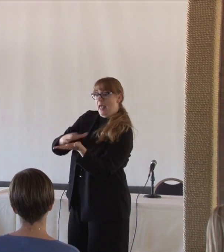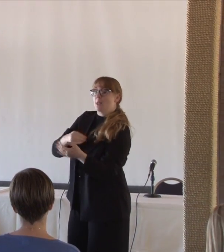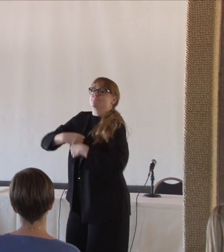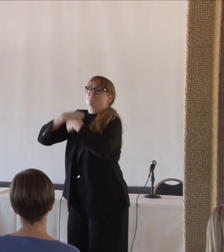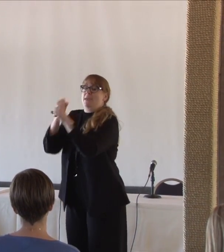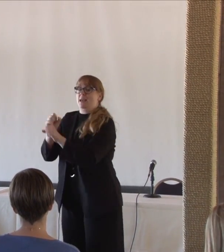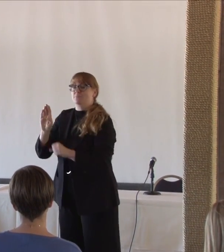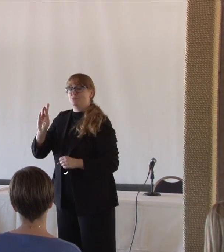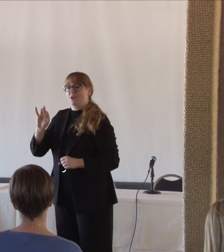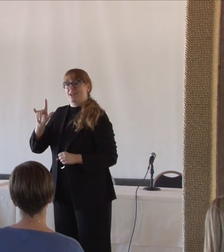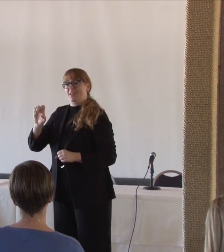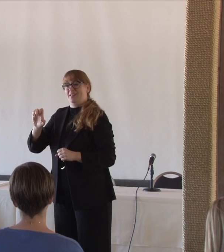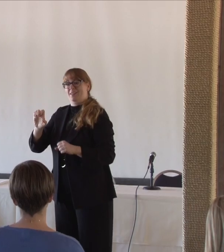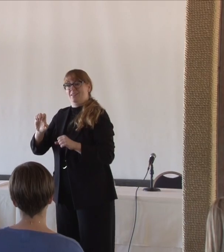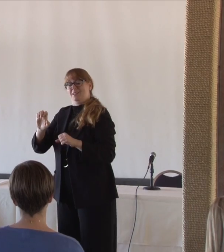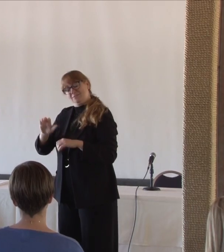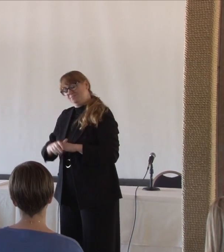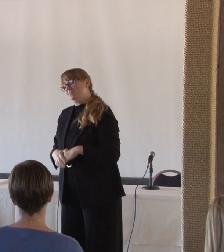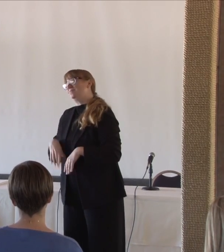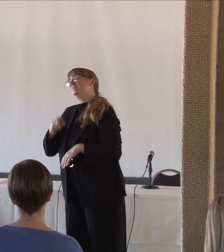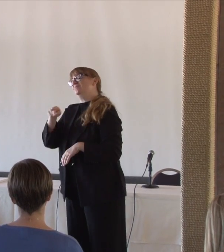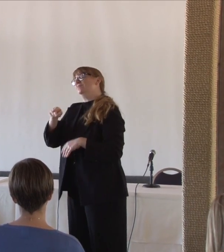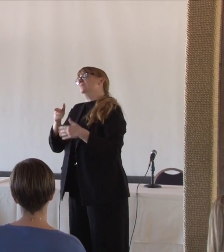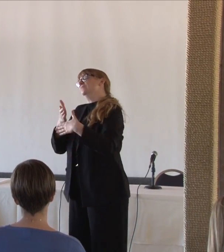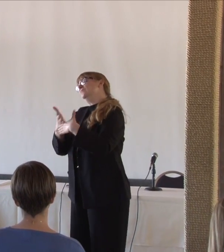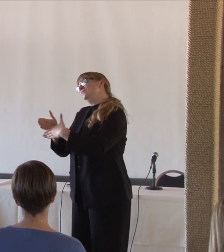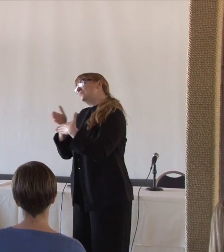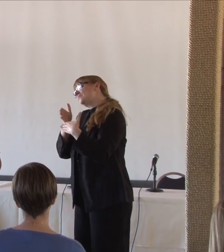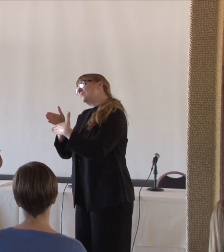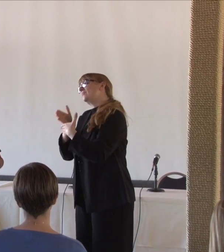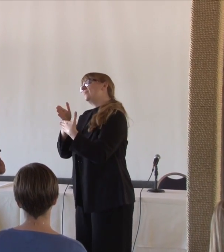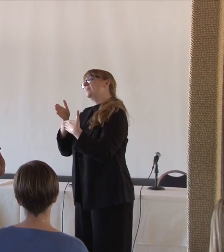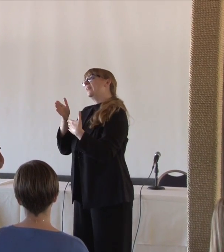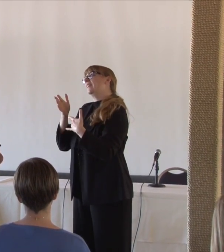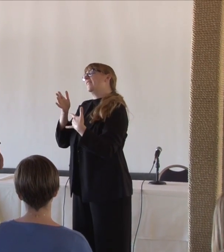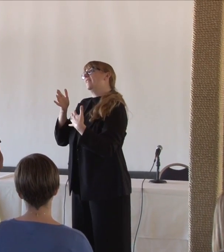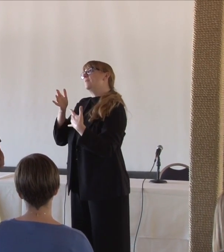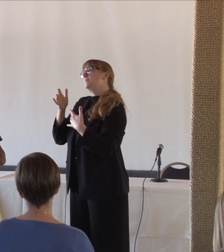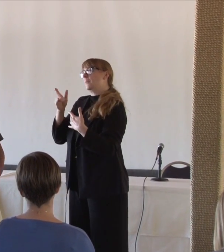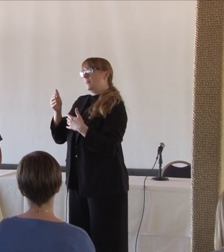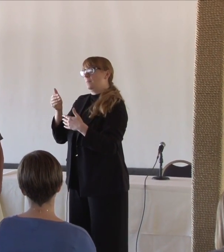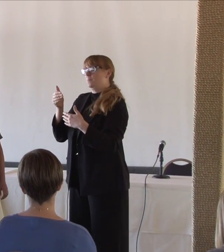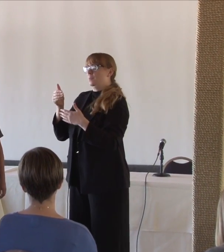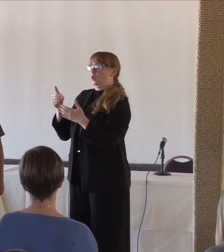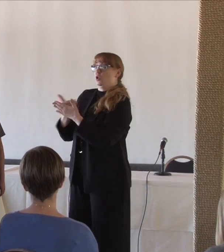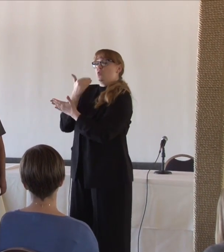Make Braille. And she also was the one that shared with me about. The.